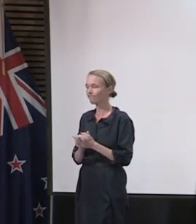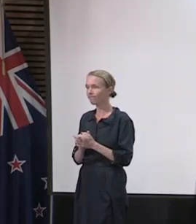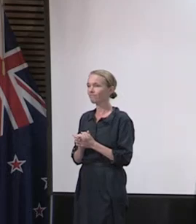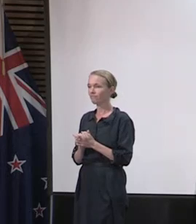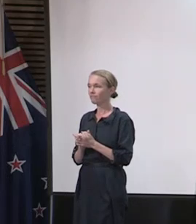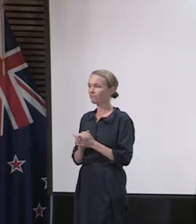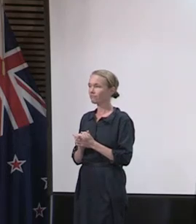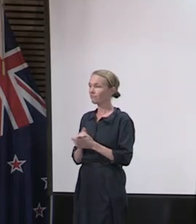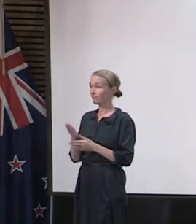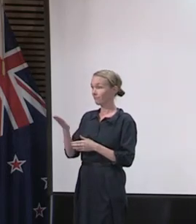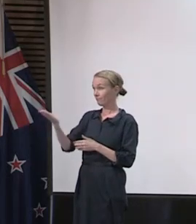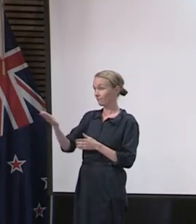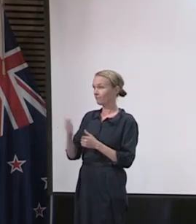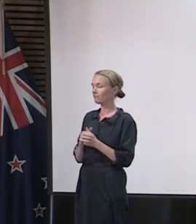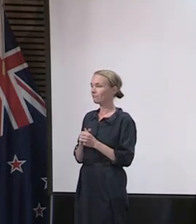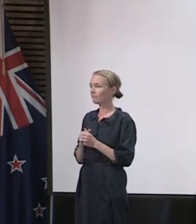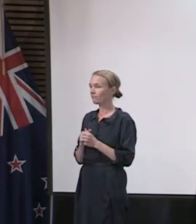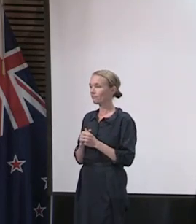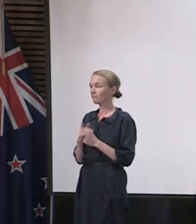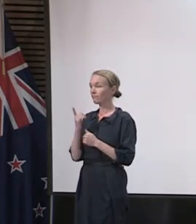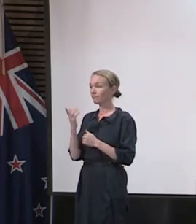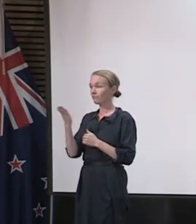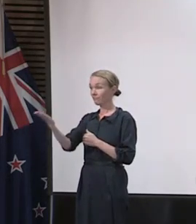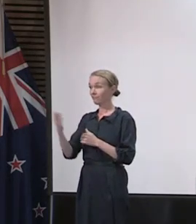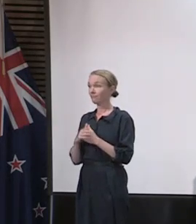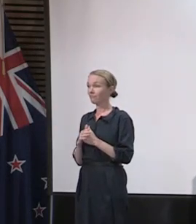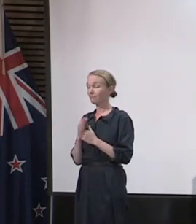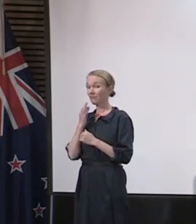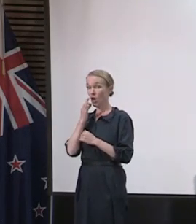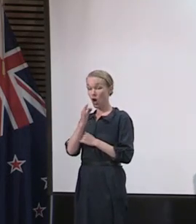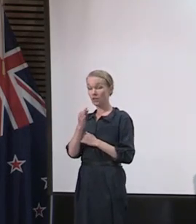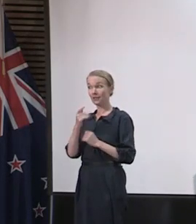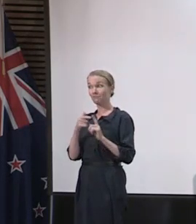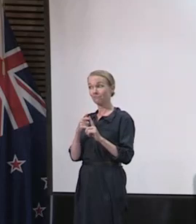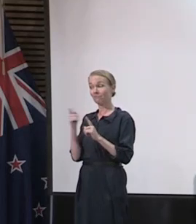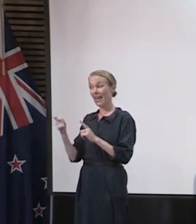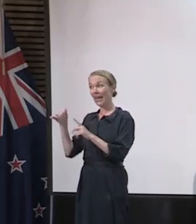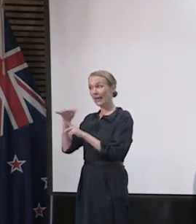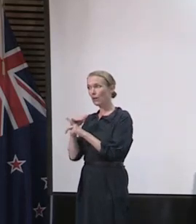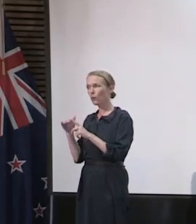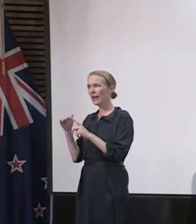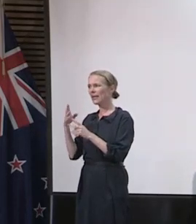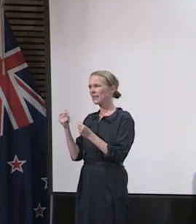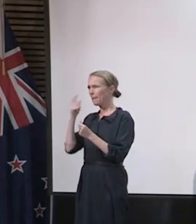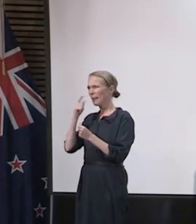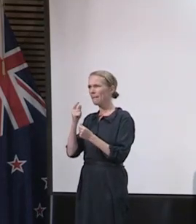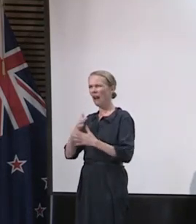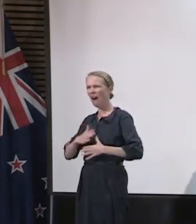in New Zealand. I will come to you. Then I will come to you. What impact has the